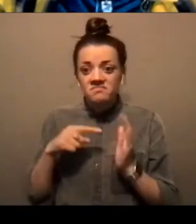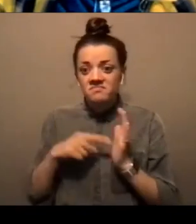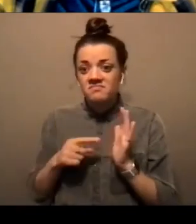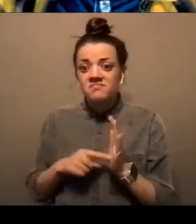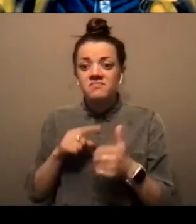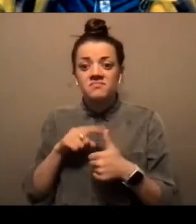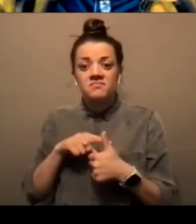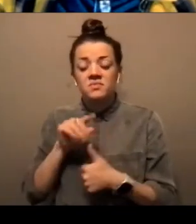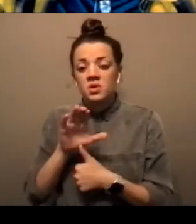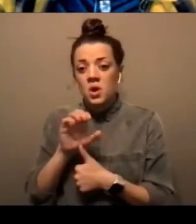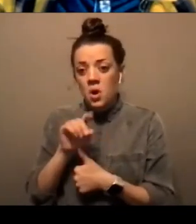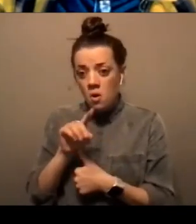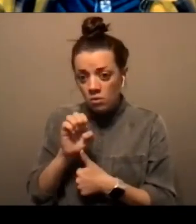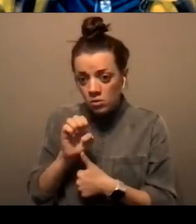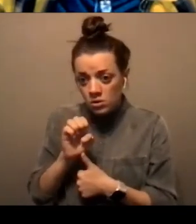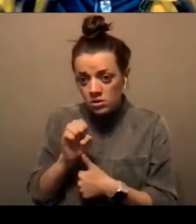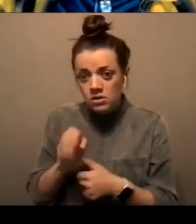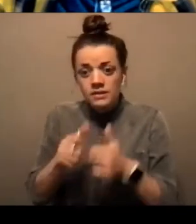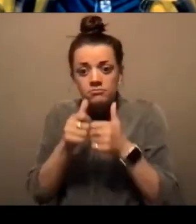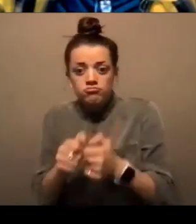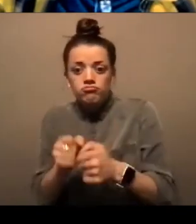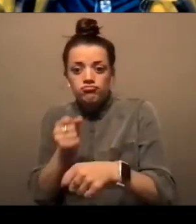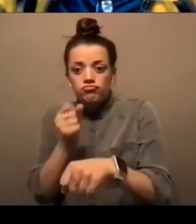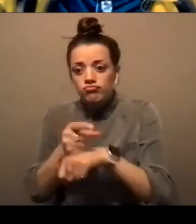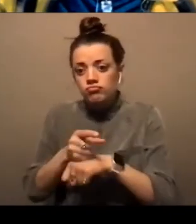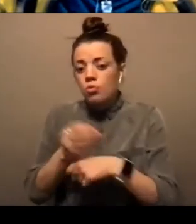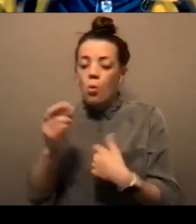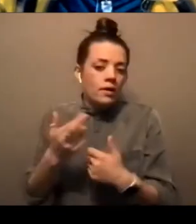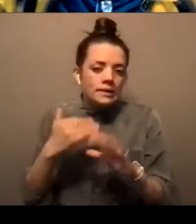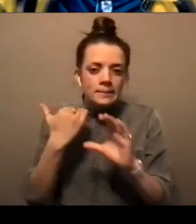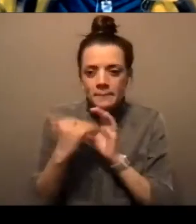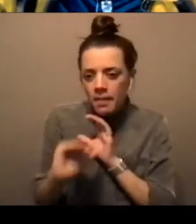to phone numbers or email addresses,